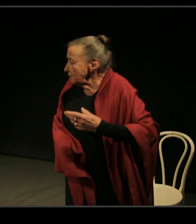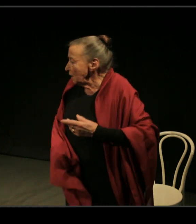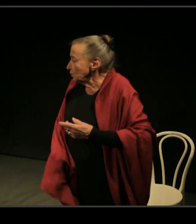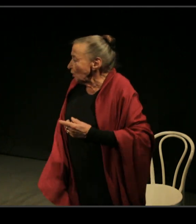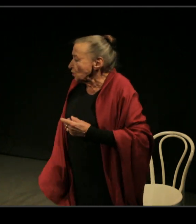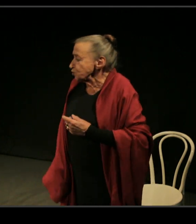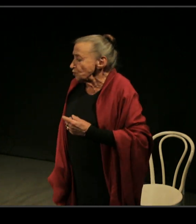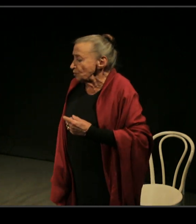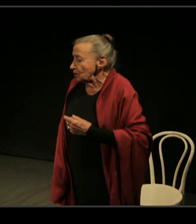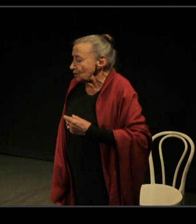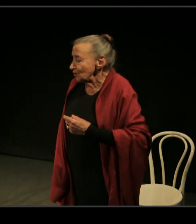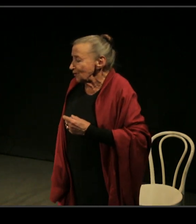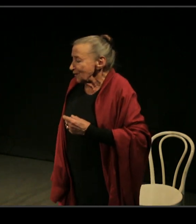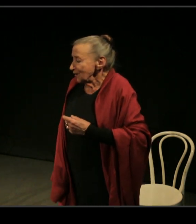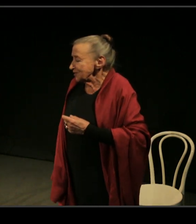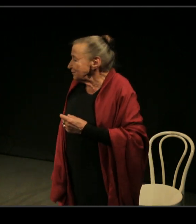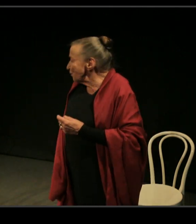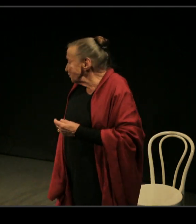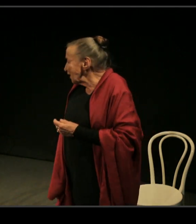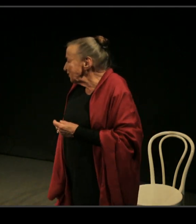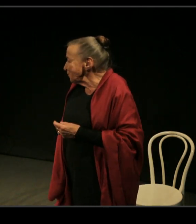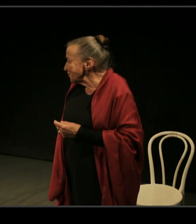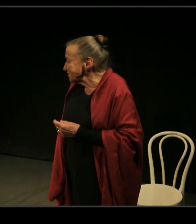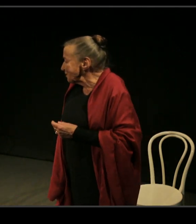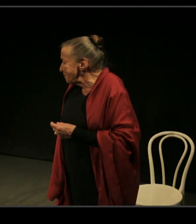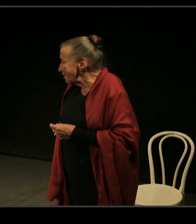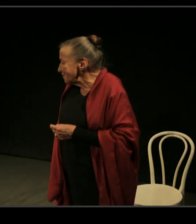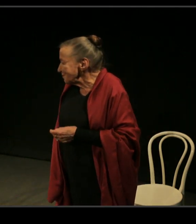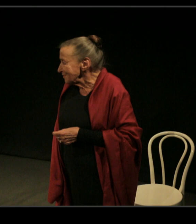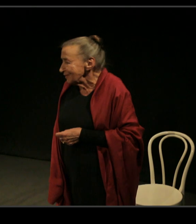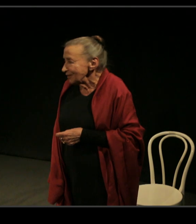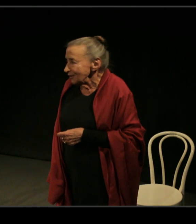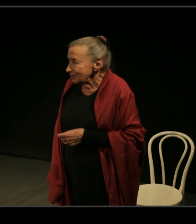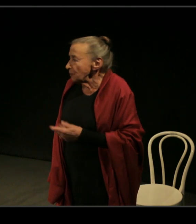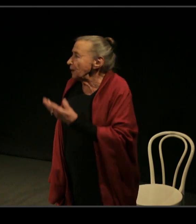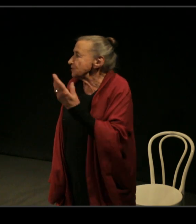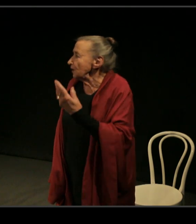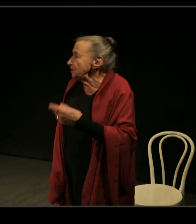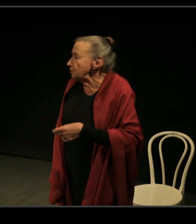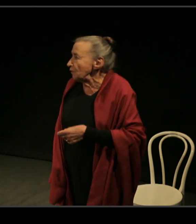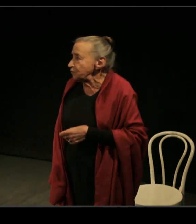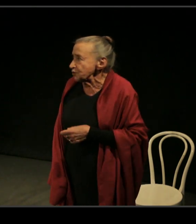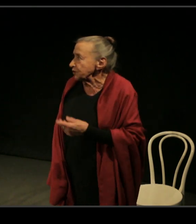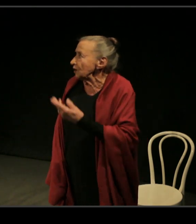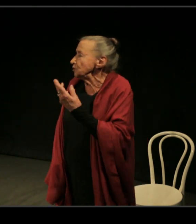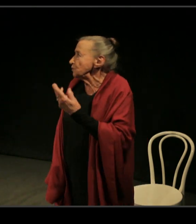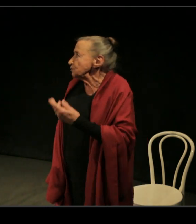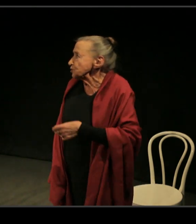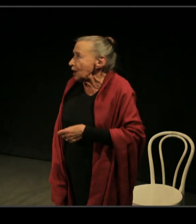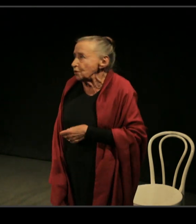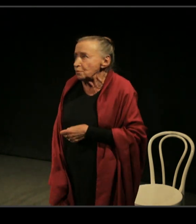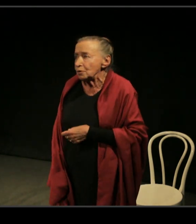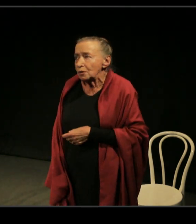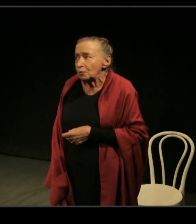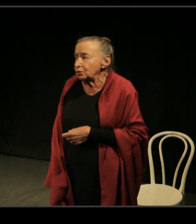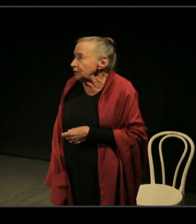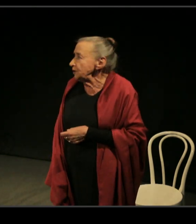"He was right!" exclaimed Tadeusz fervently. "From what I've heard, those skies of Italy